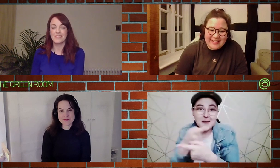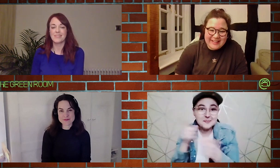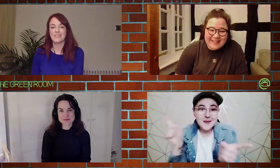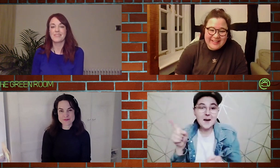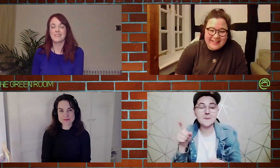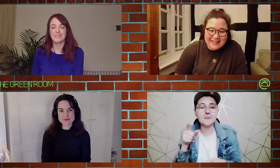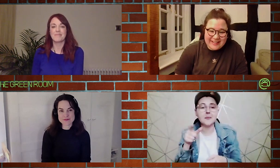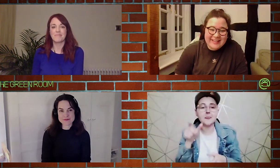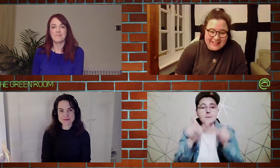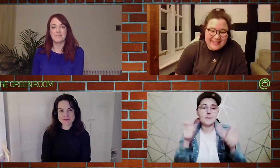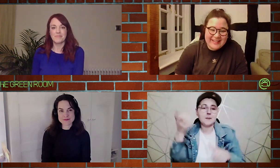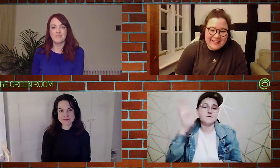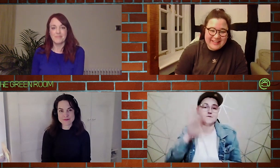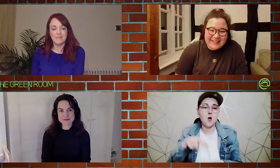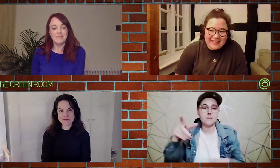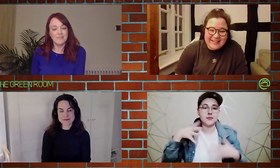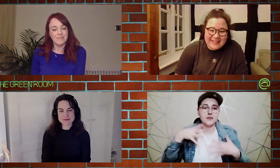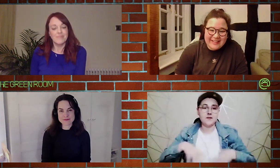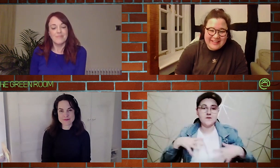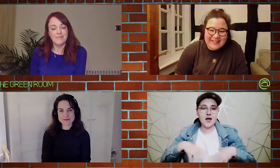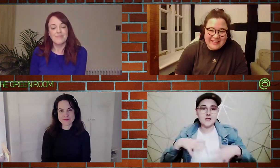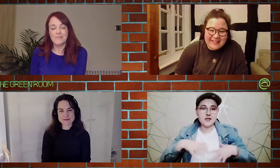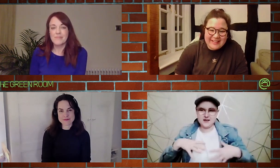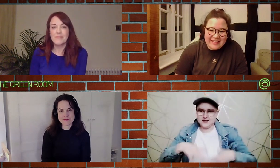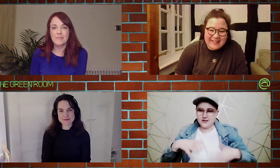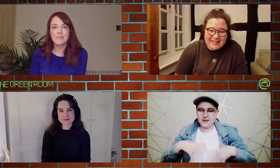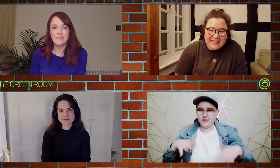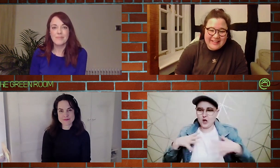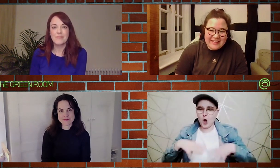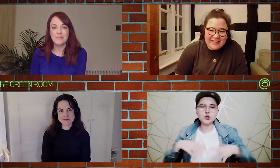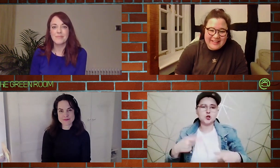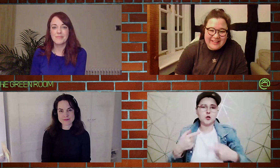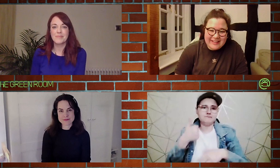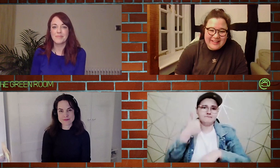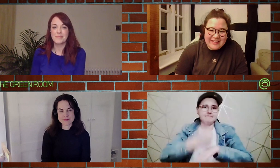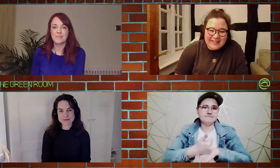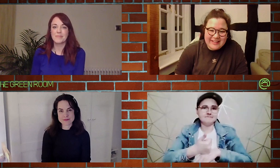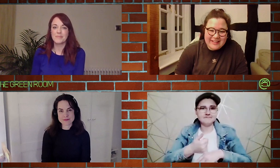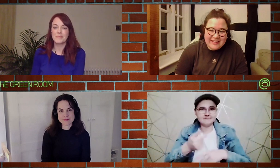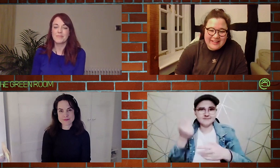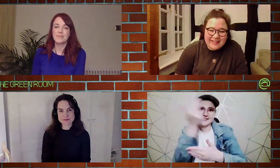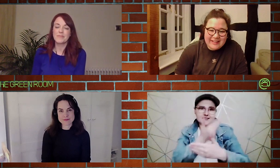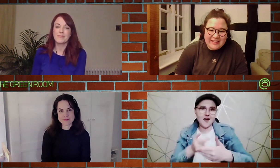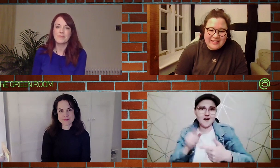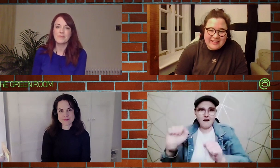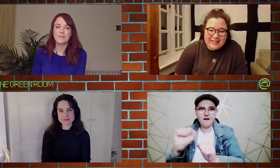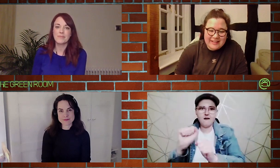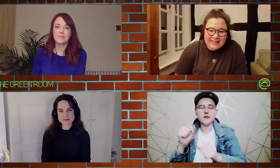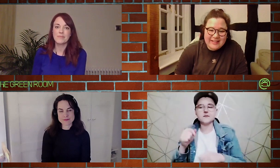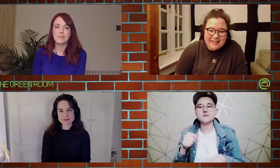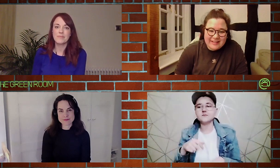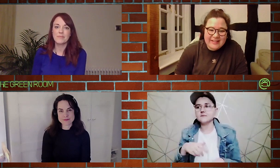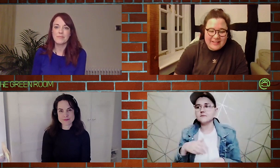really appreciated that, and I will always appreciate it. I still do because there was a costume designer.